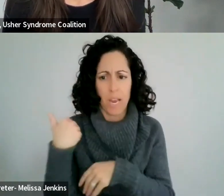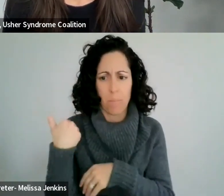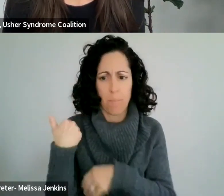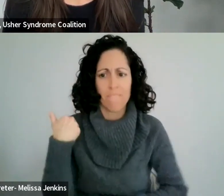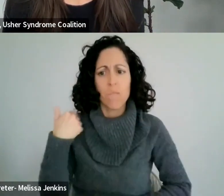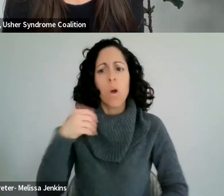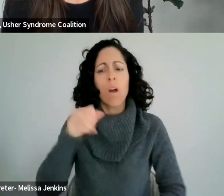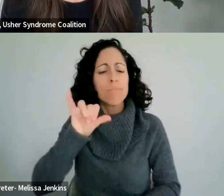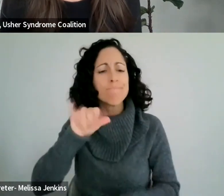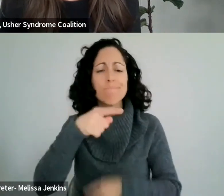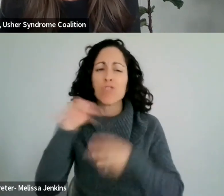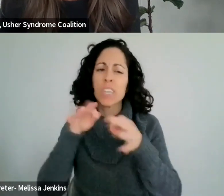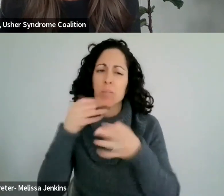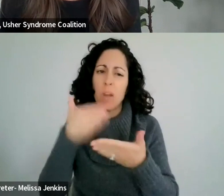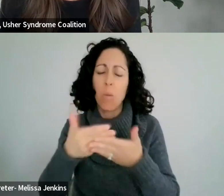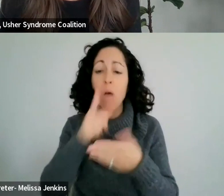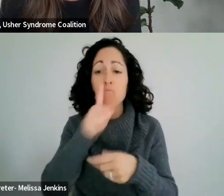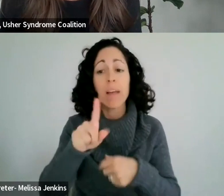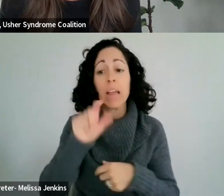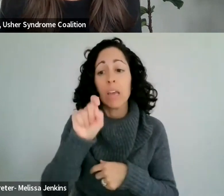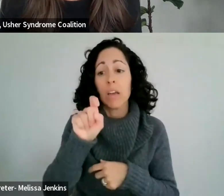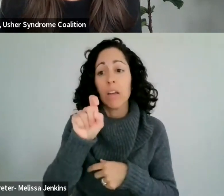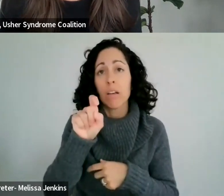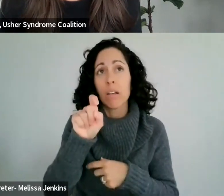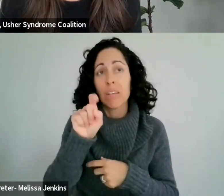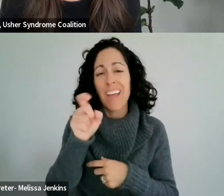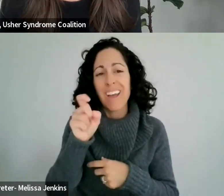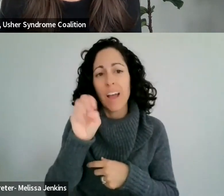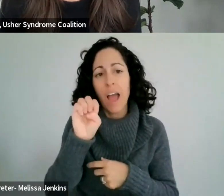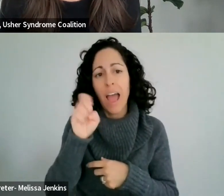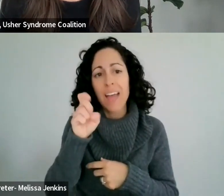the exon 13 skipping in its specificity